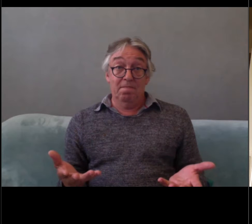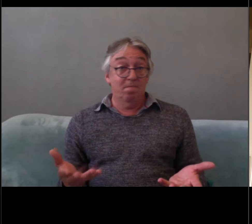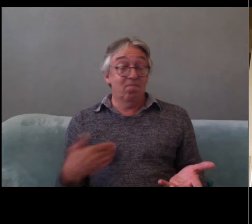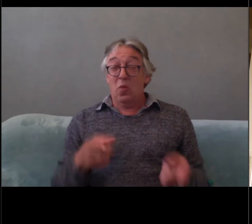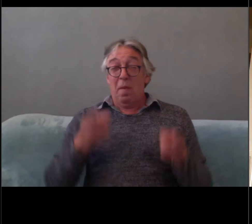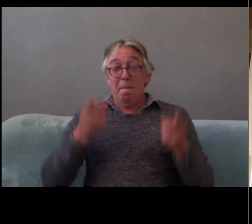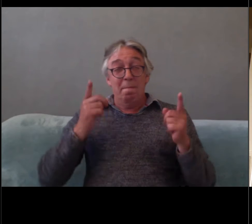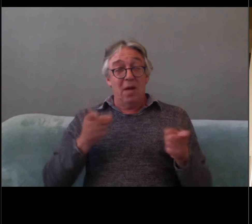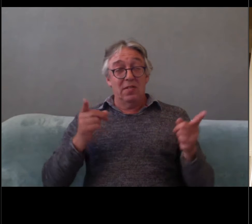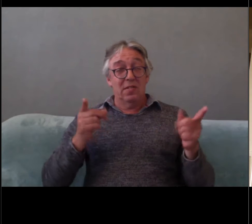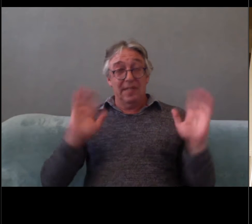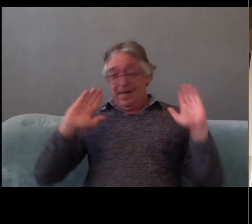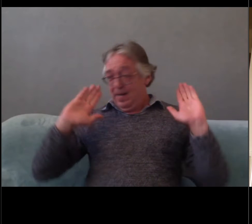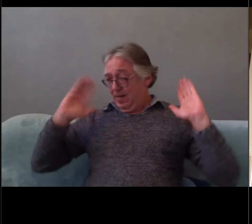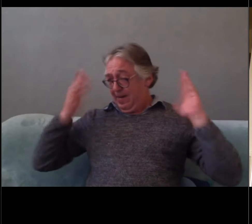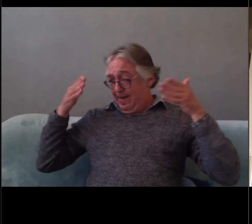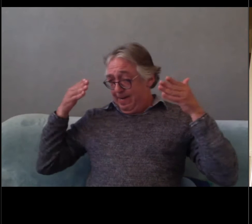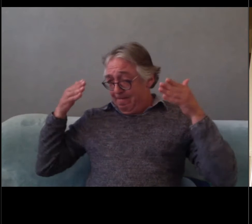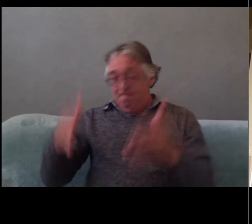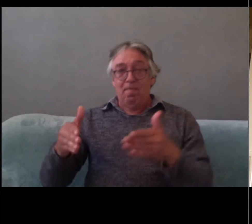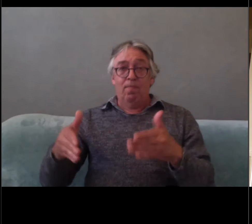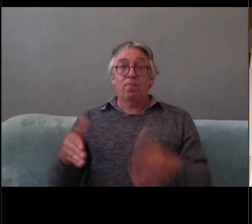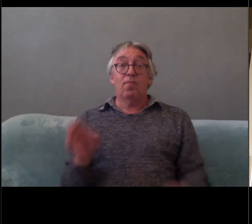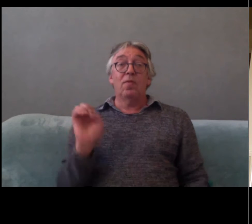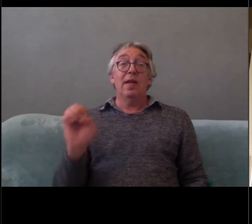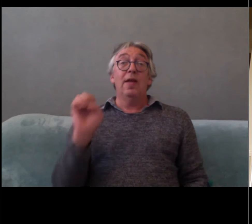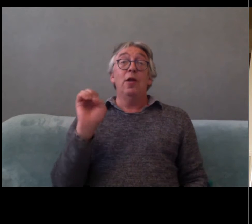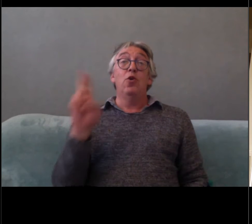European citizens, their rights and their needs.